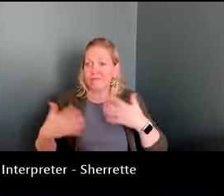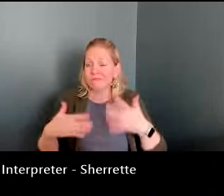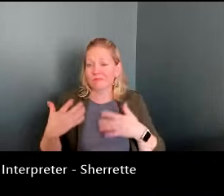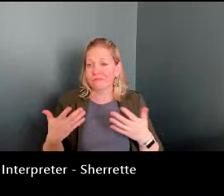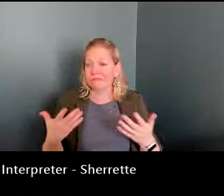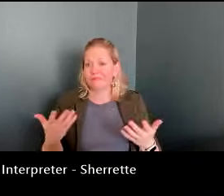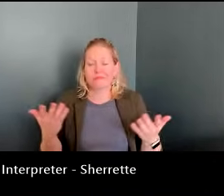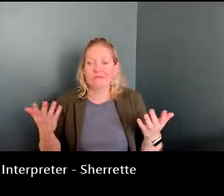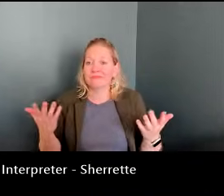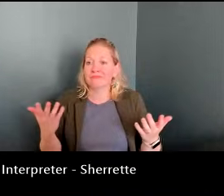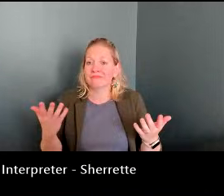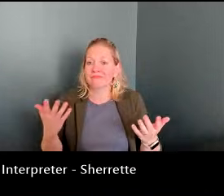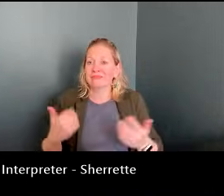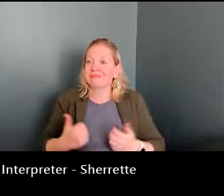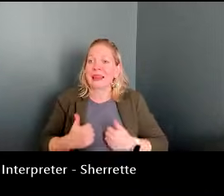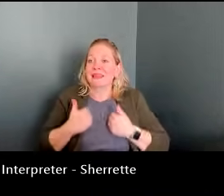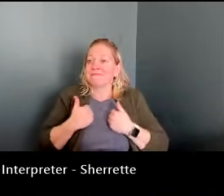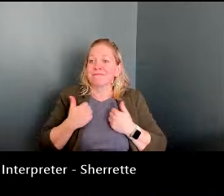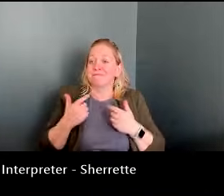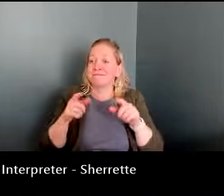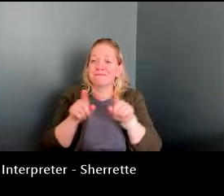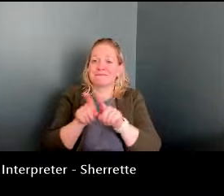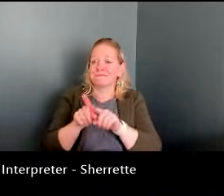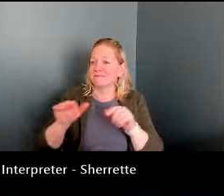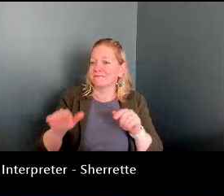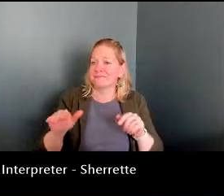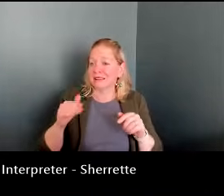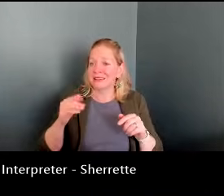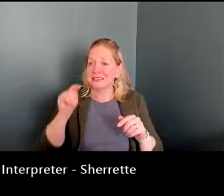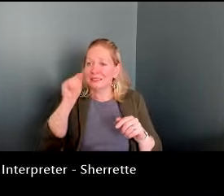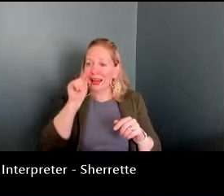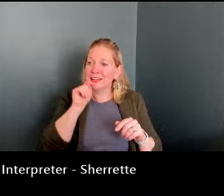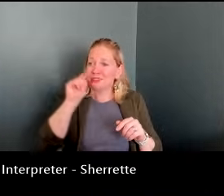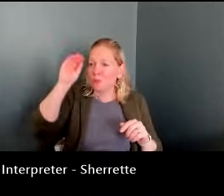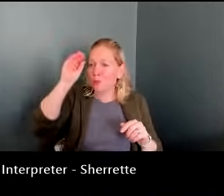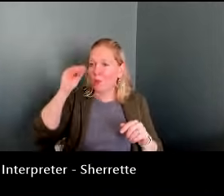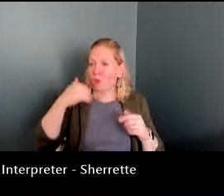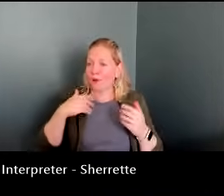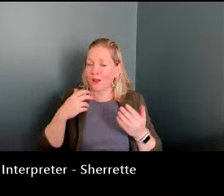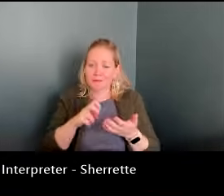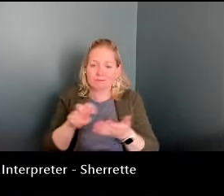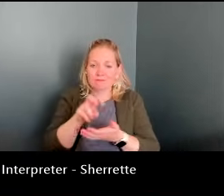just living a life as a little boy, a teenage boy, trying to find my own identity growing up.